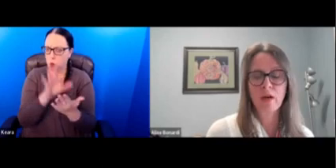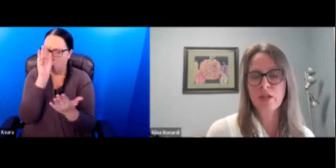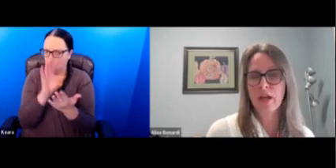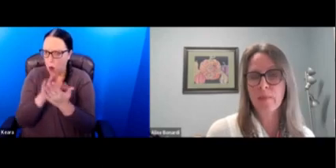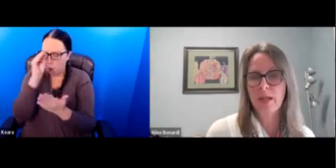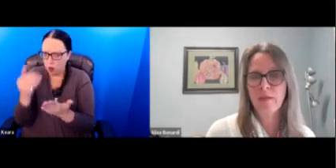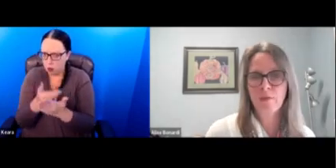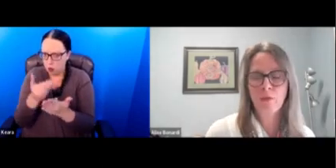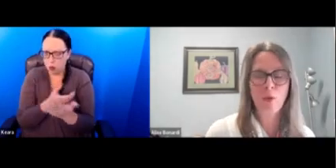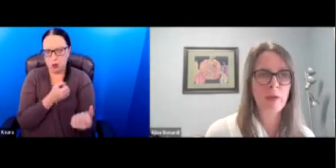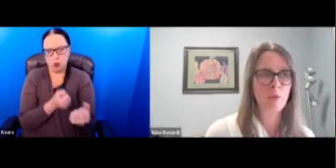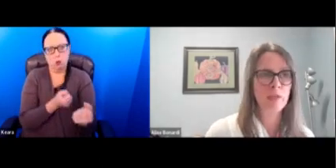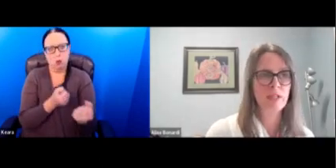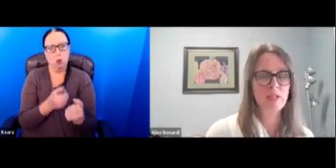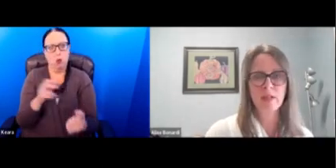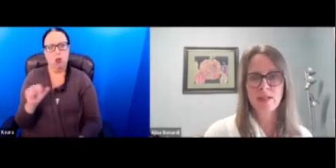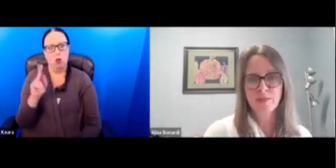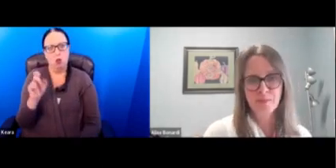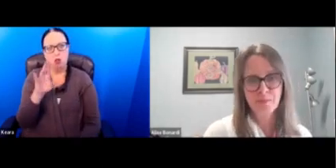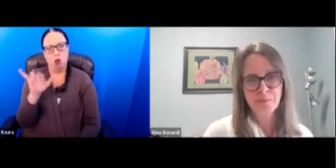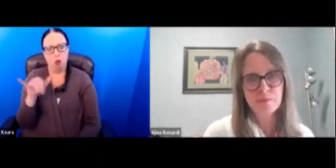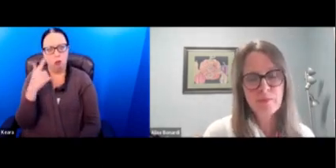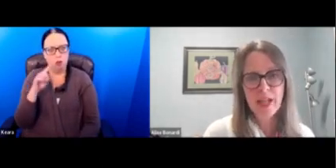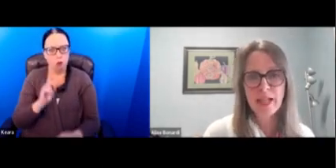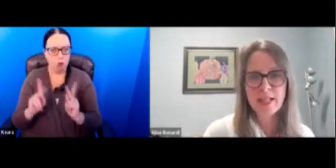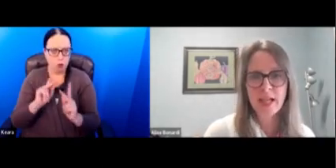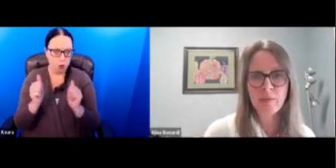autonomy for people with disabilities. Next slide,